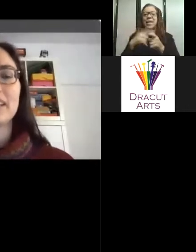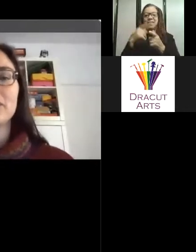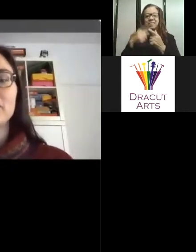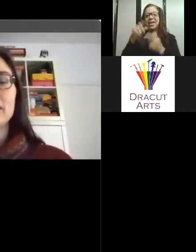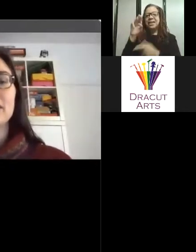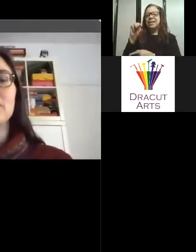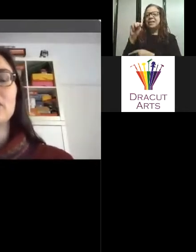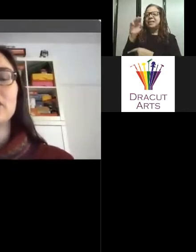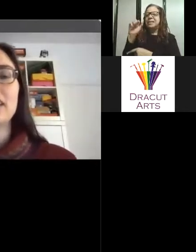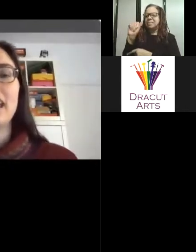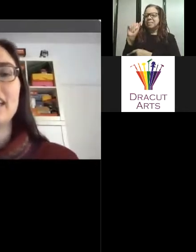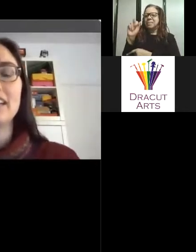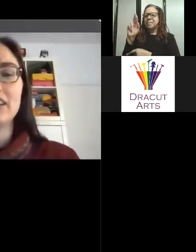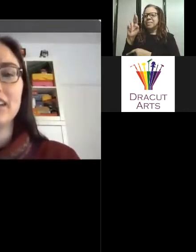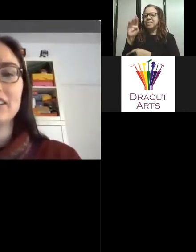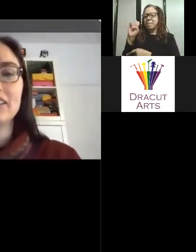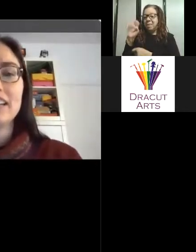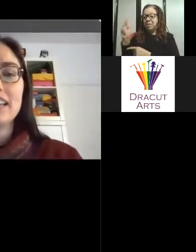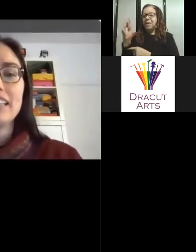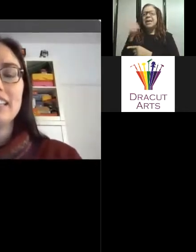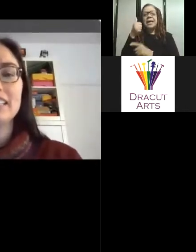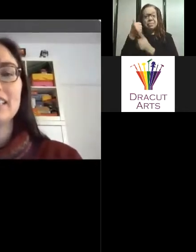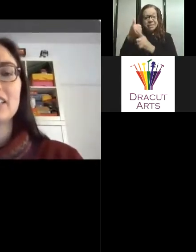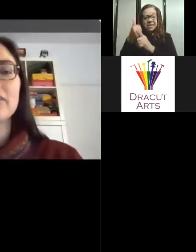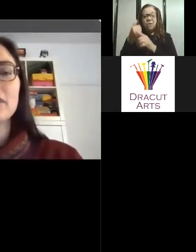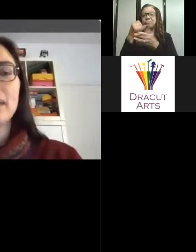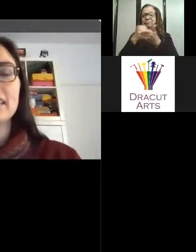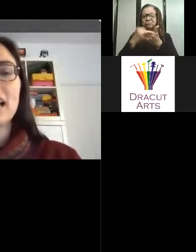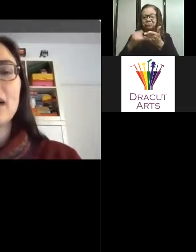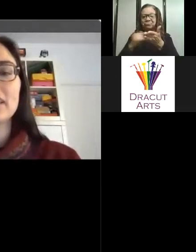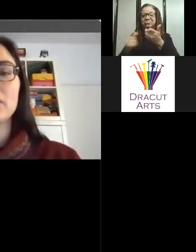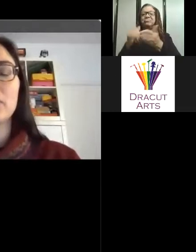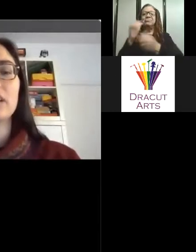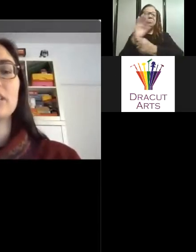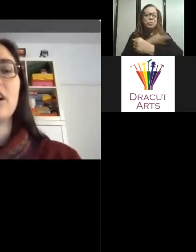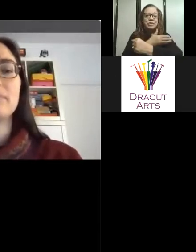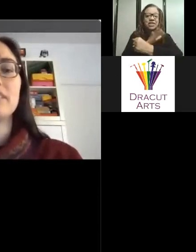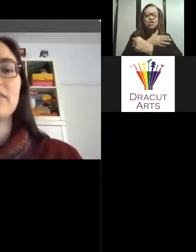cartoonist, musician, and educator. He leads discovery-based comics workshops